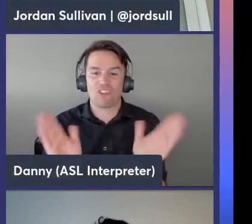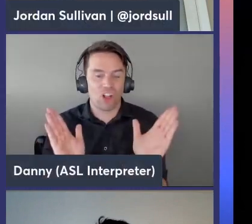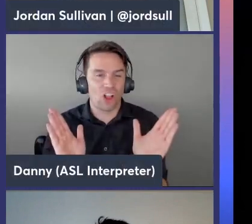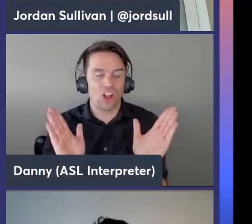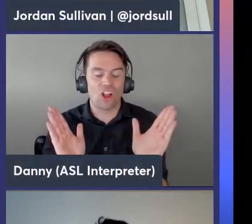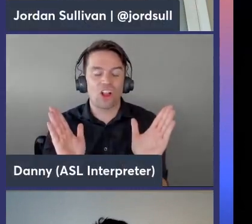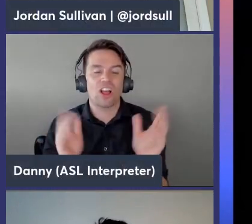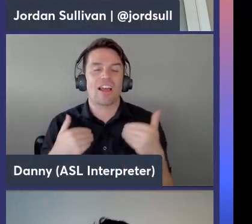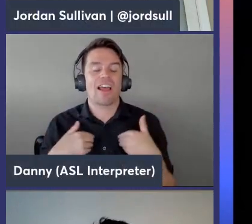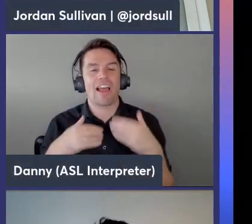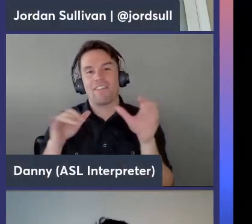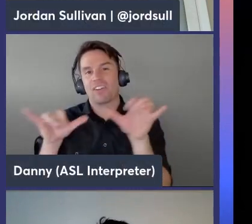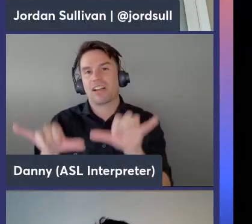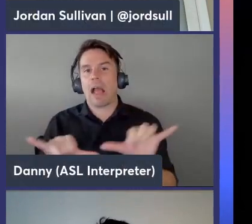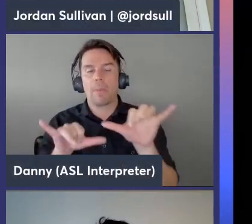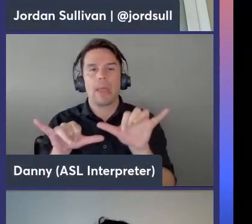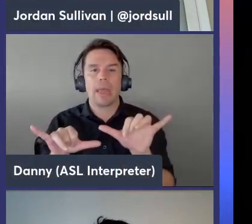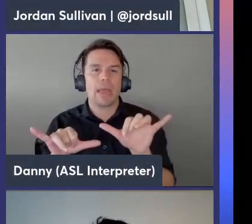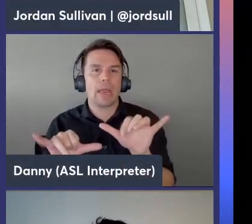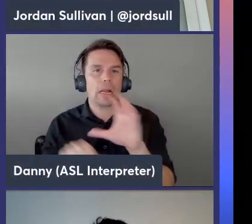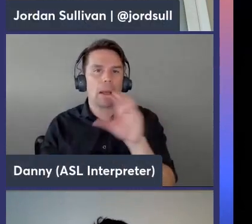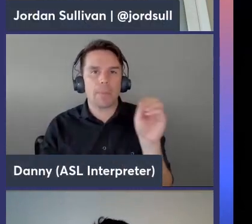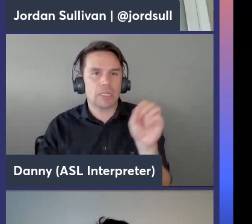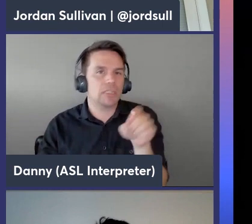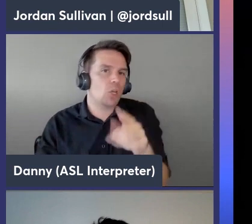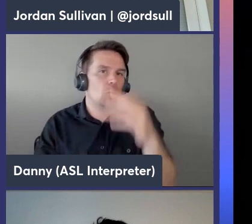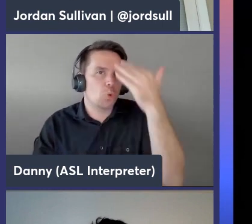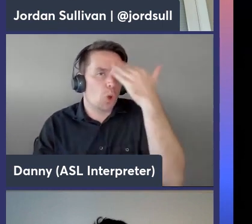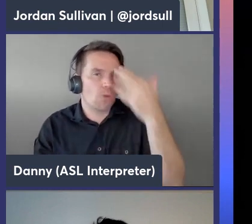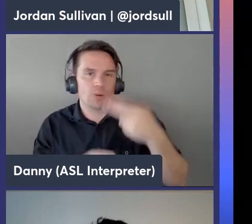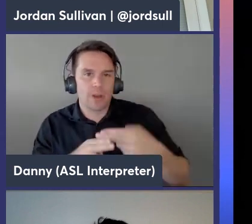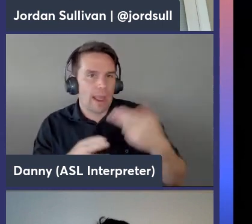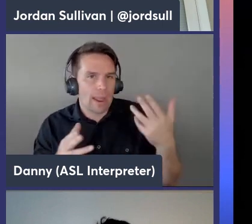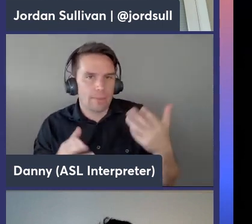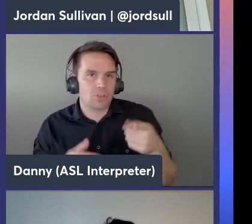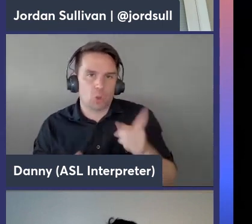that use this in production. Names that you would definitely recognize